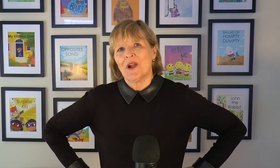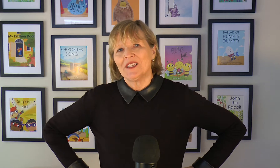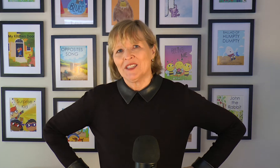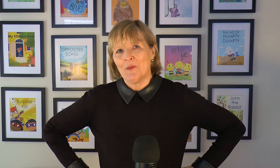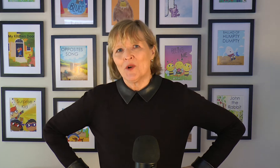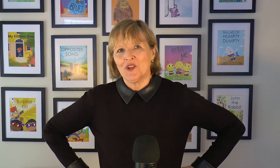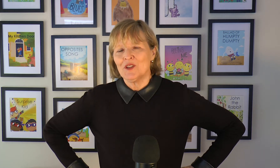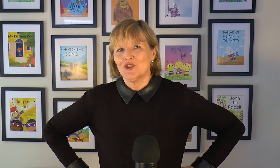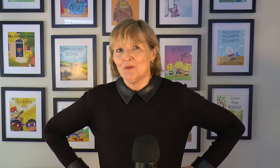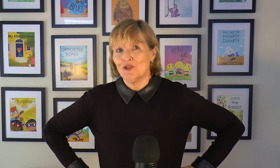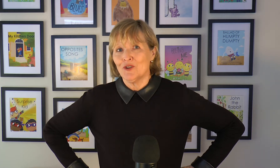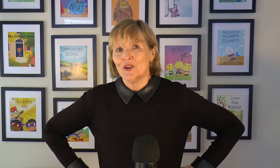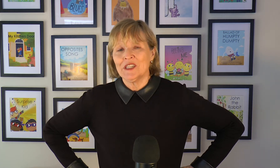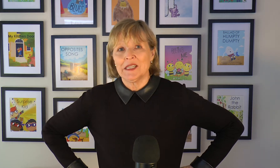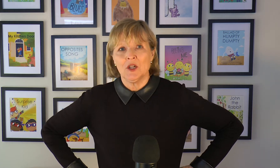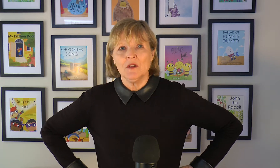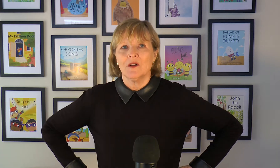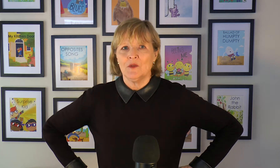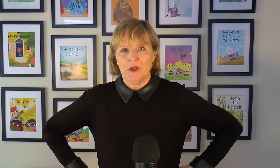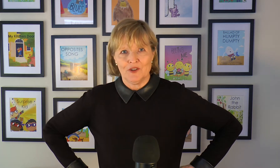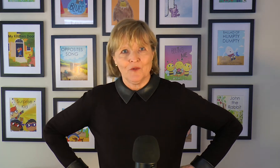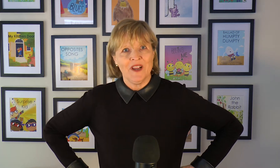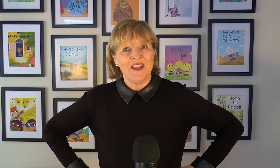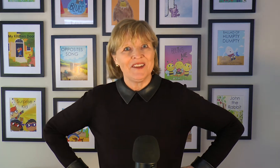to practice an important social-emotional learning skill called patient waiting.